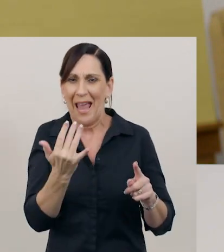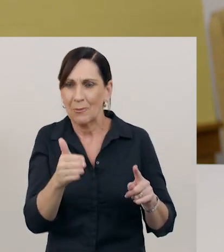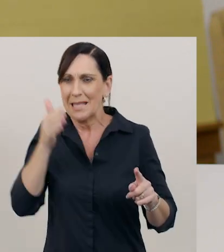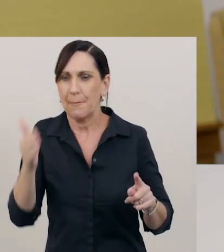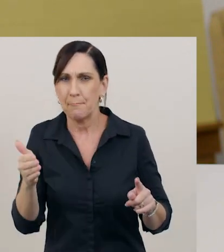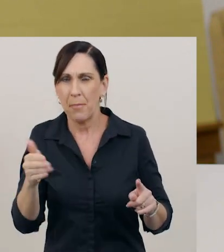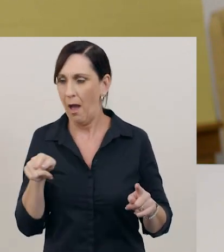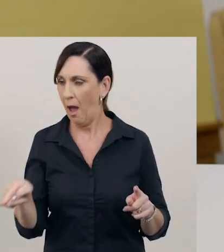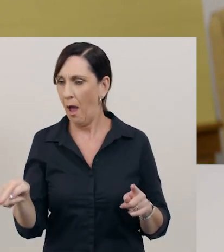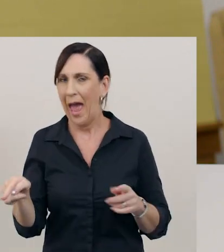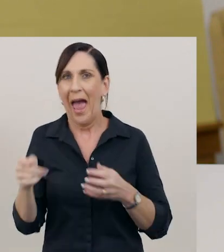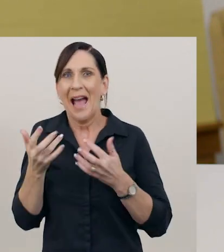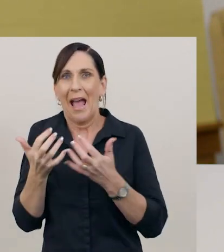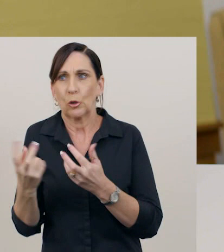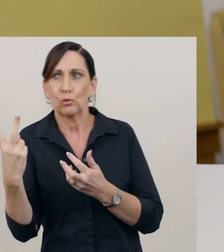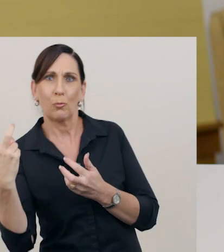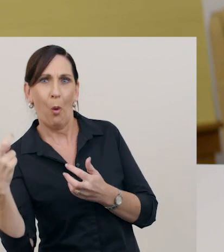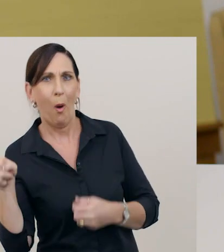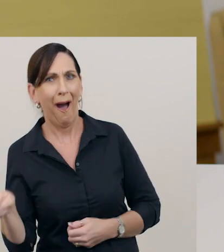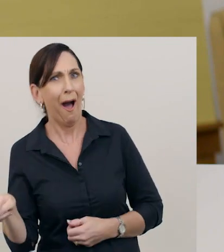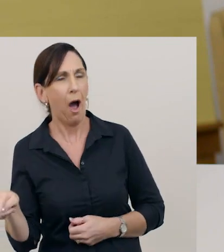I think it was a very efficient way to add the numbers,